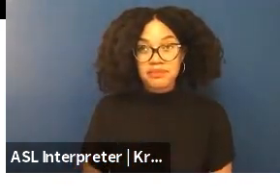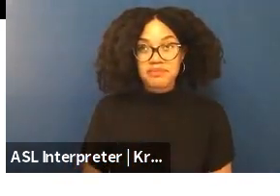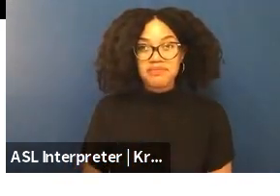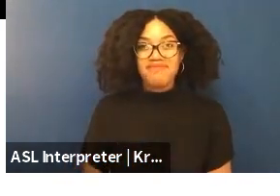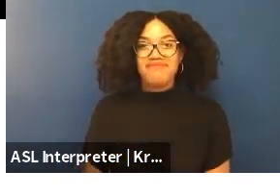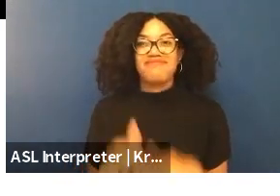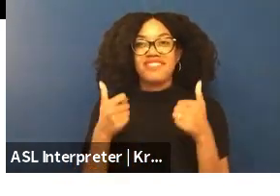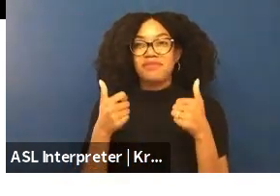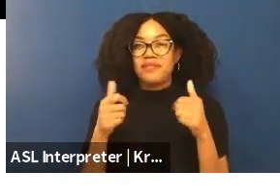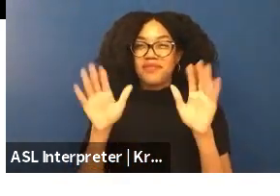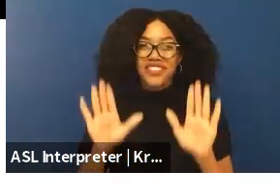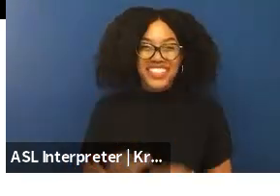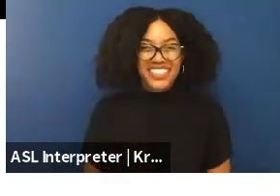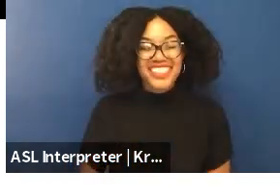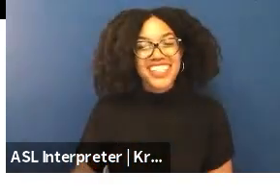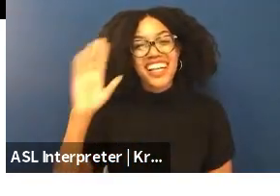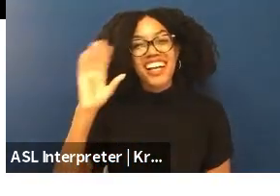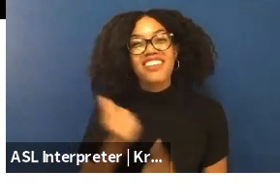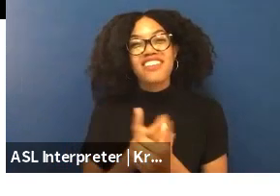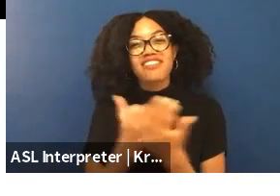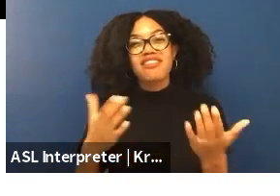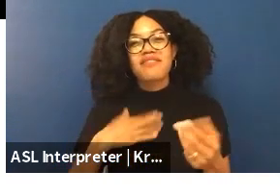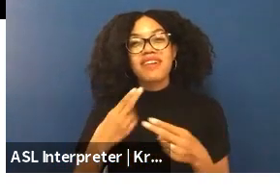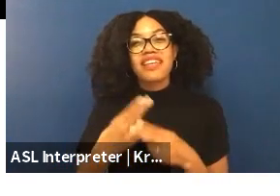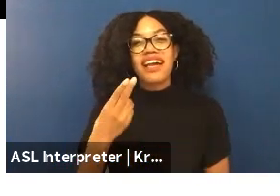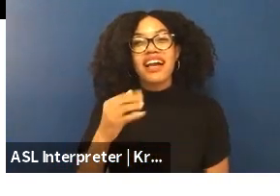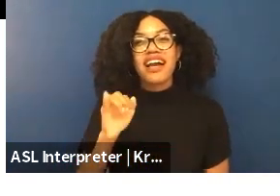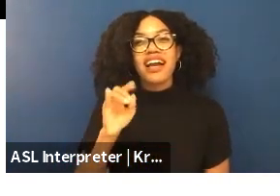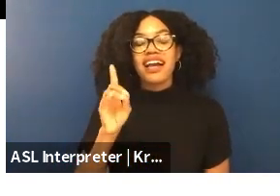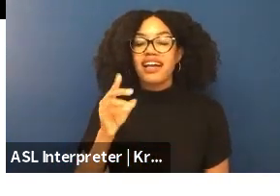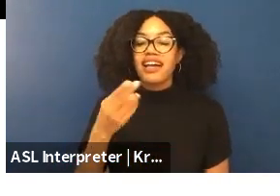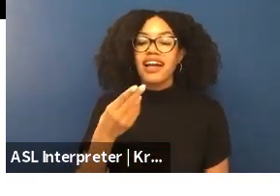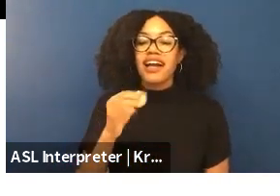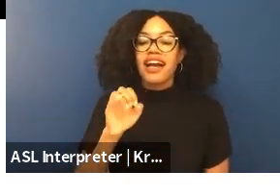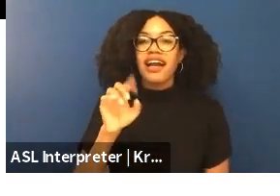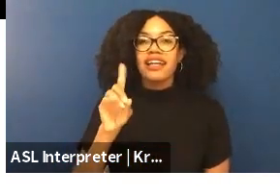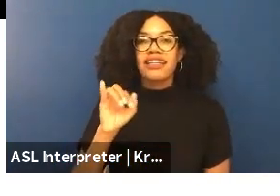Hello everyone. My name is Heidi Marshal, and welcome to our round table panel